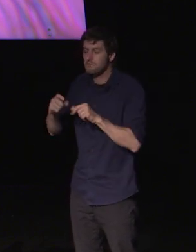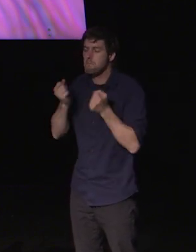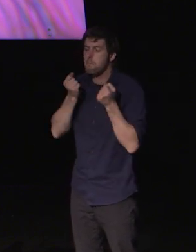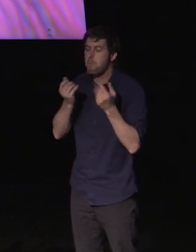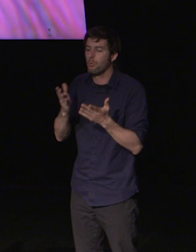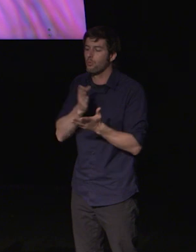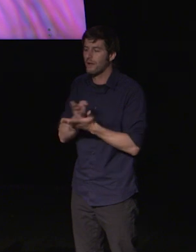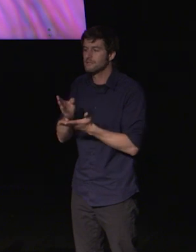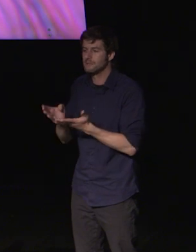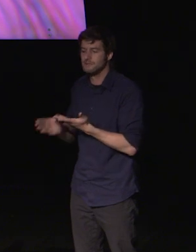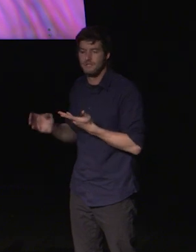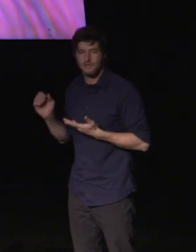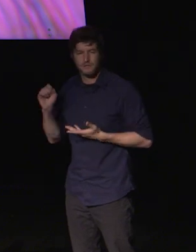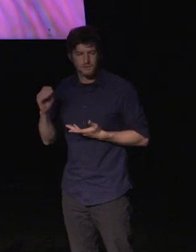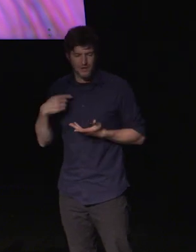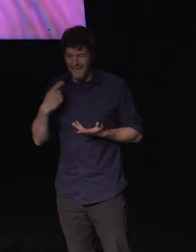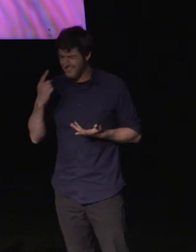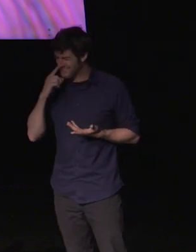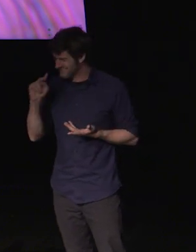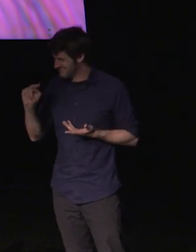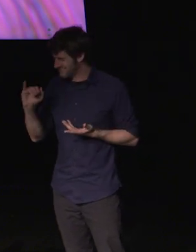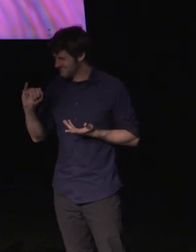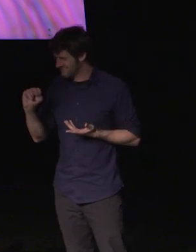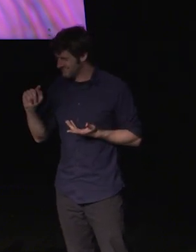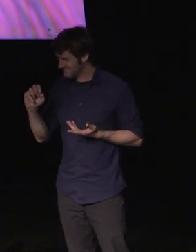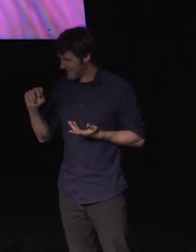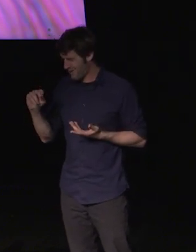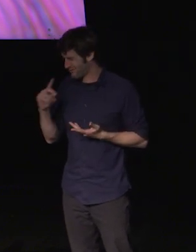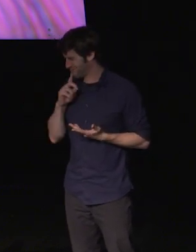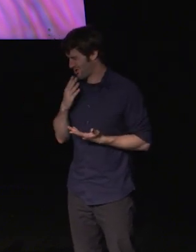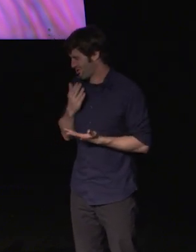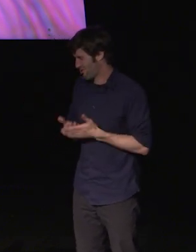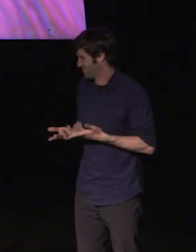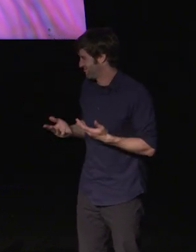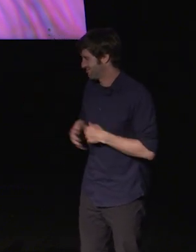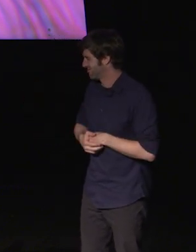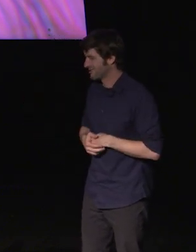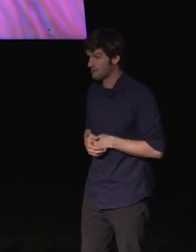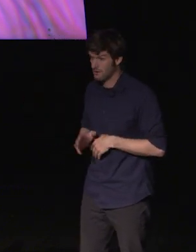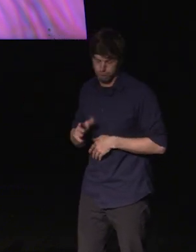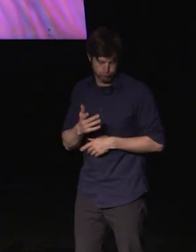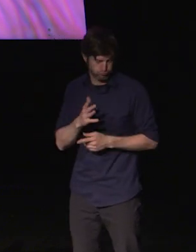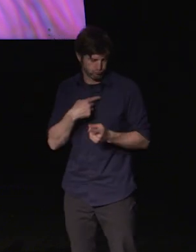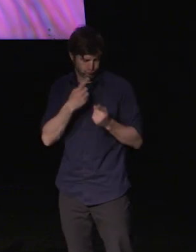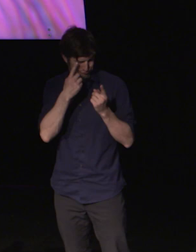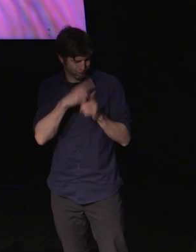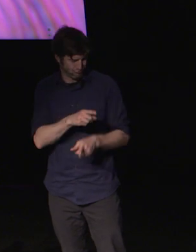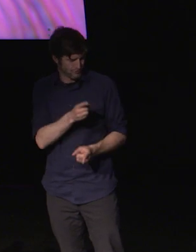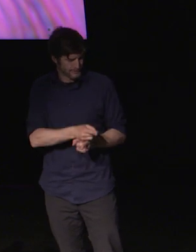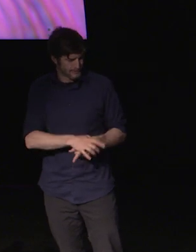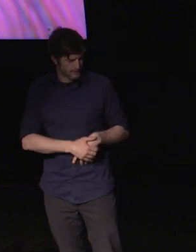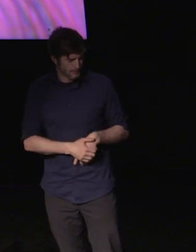So Nintendo is just really good at that for me. Yeah. I agree. For myself it has to go with...